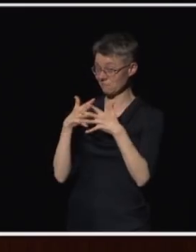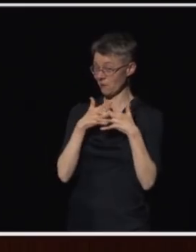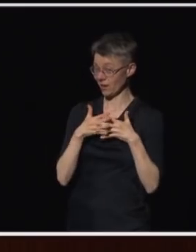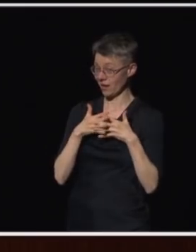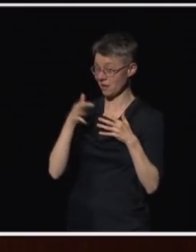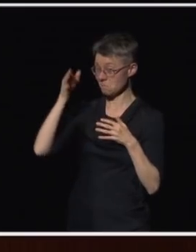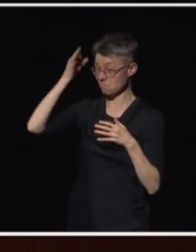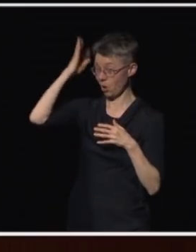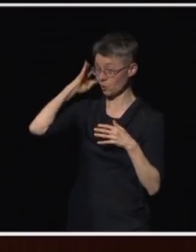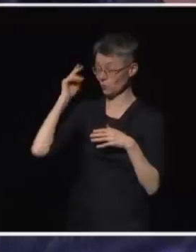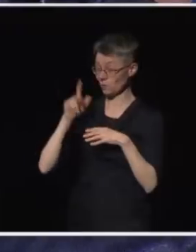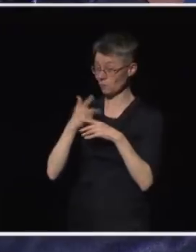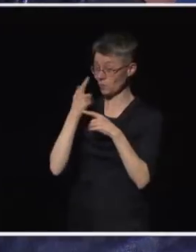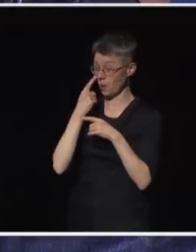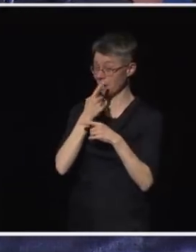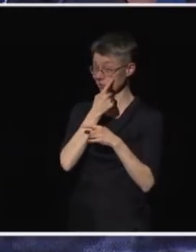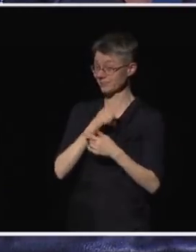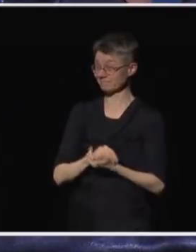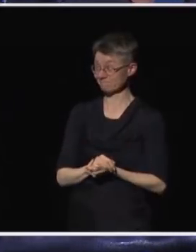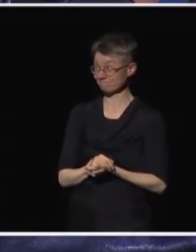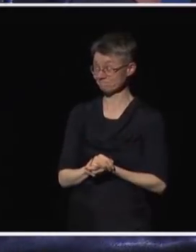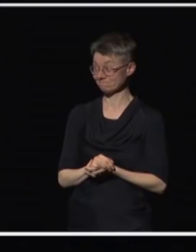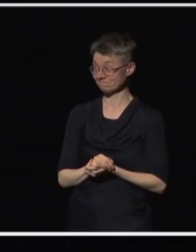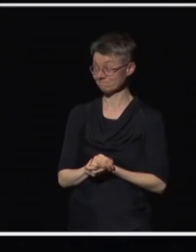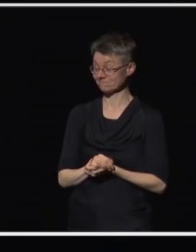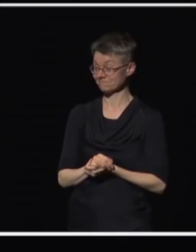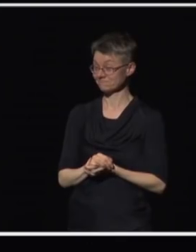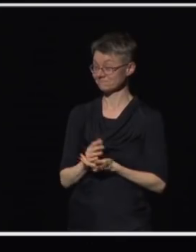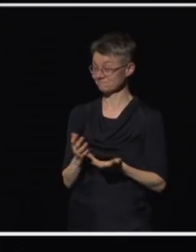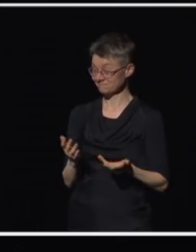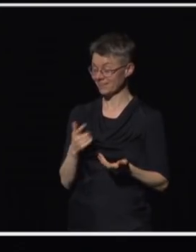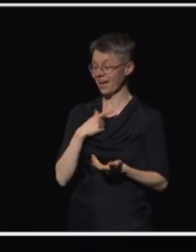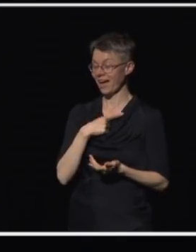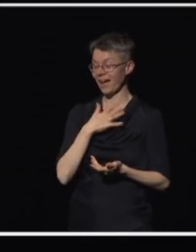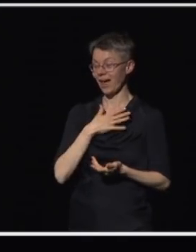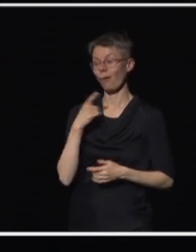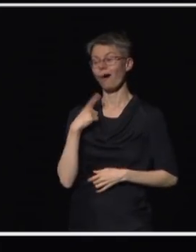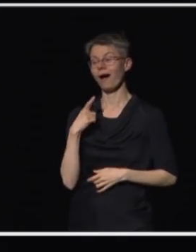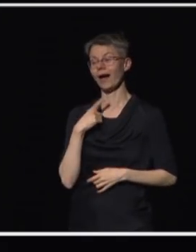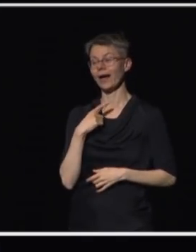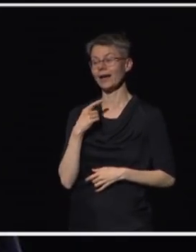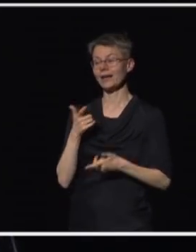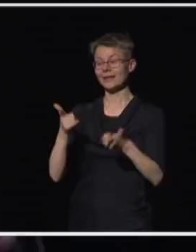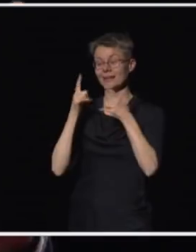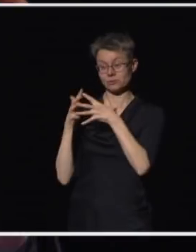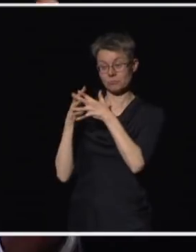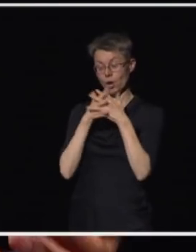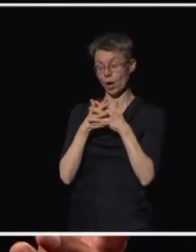And I like it because what blue-eyed, blonde Captain America is supposed to be --